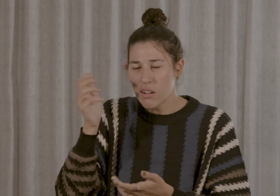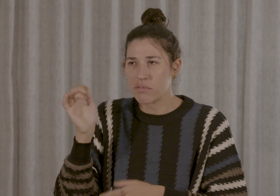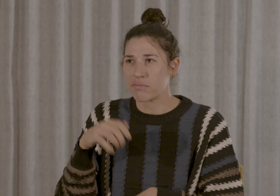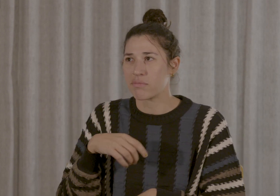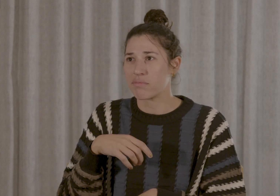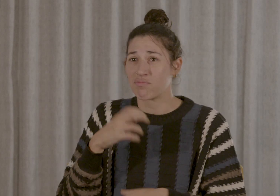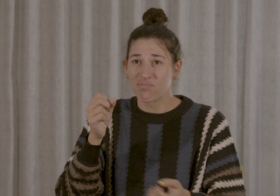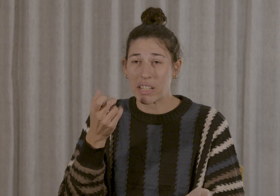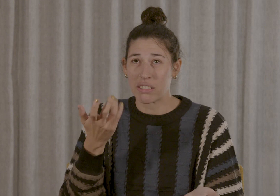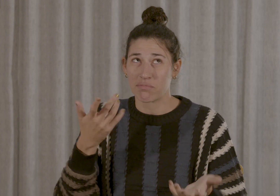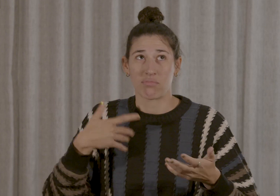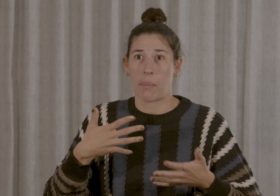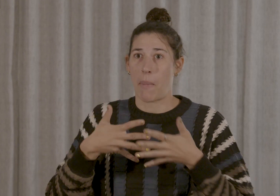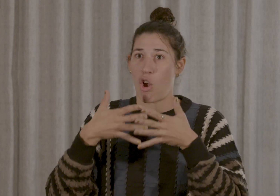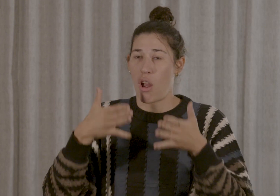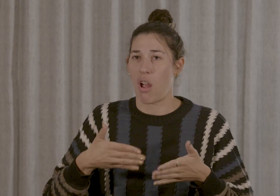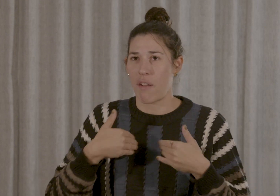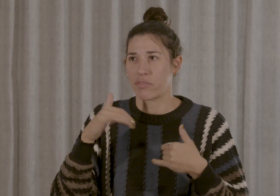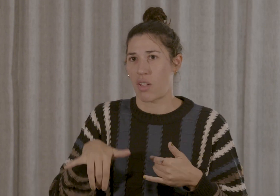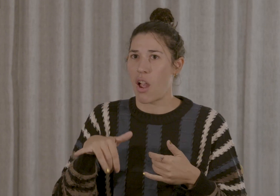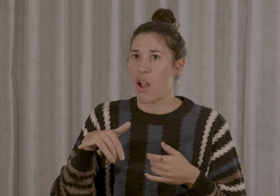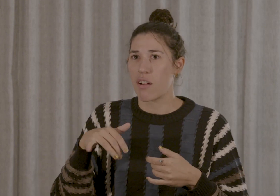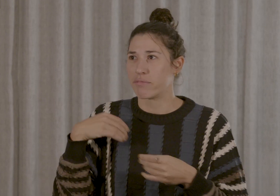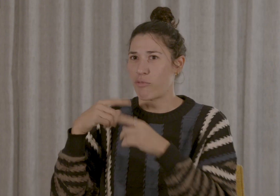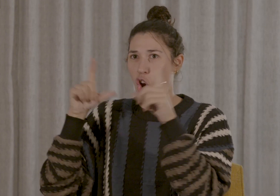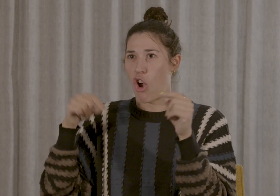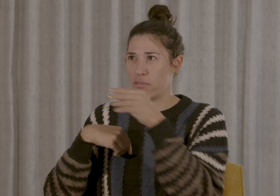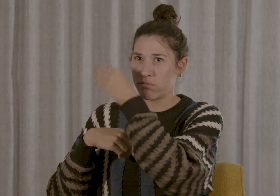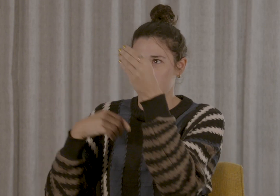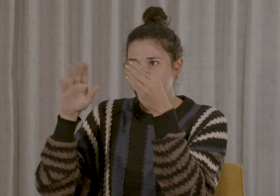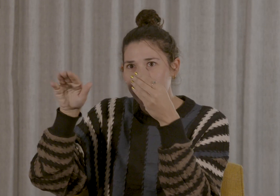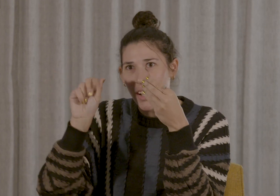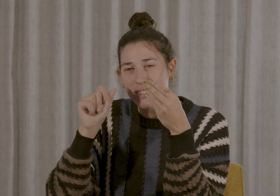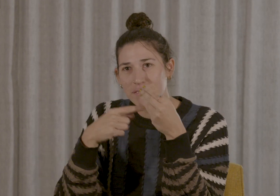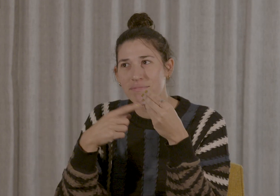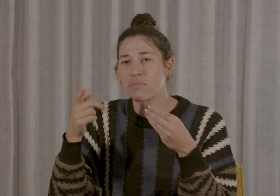And yes, as an American, I have the power of the ADA behind me. I can play that card.